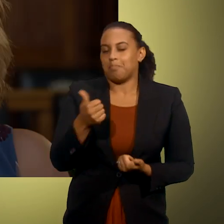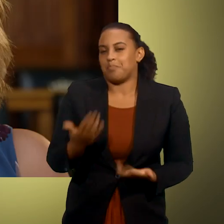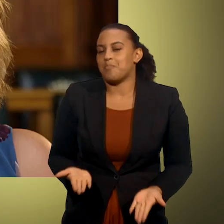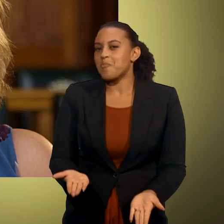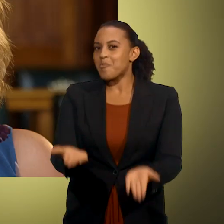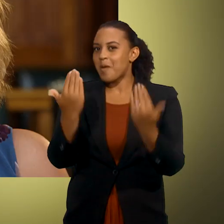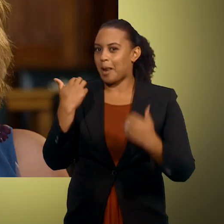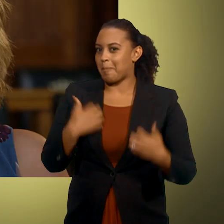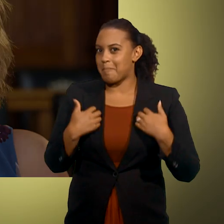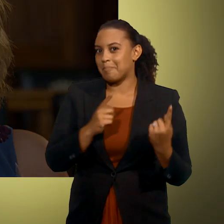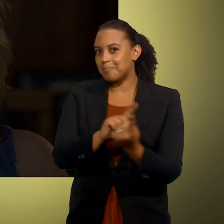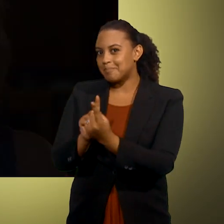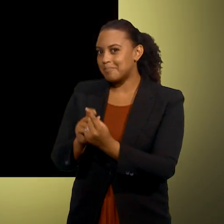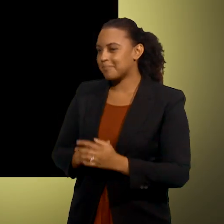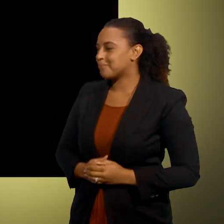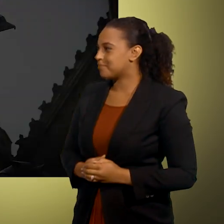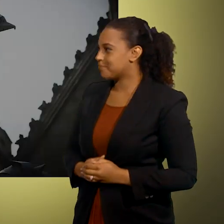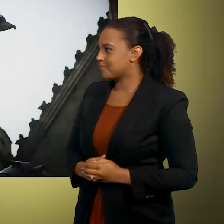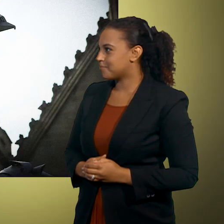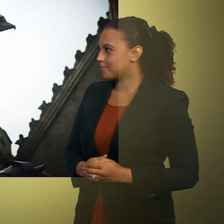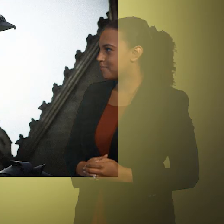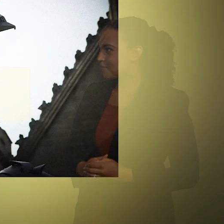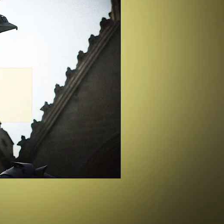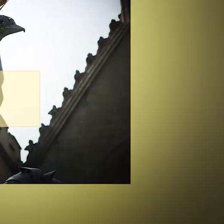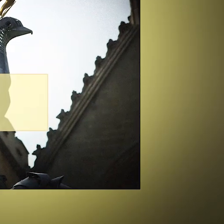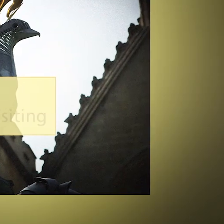We look forward to your visit!